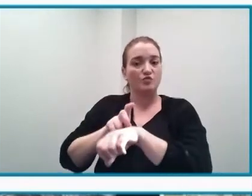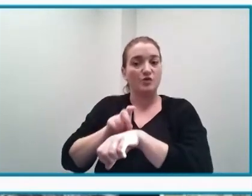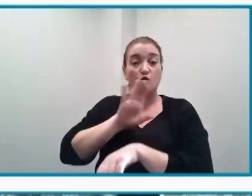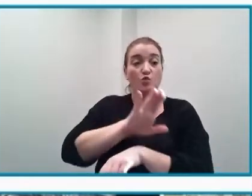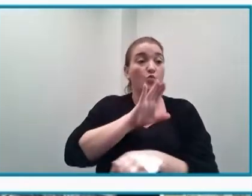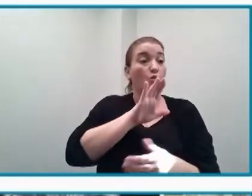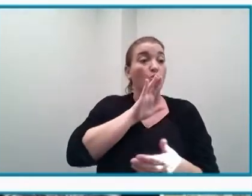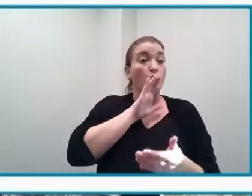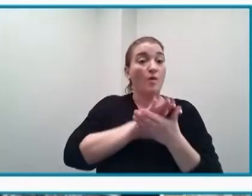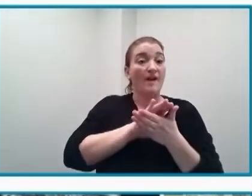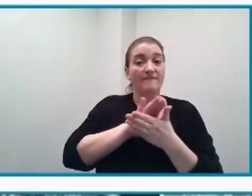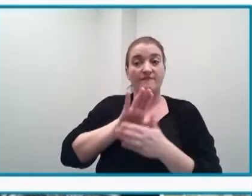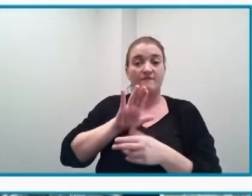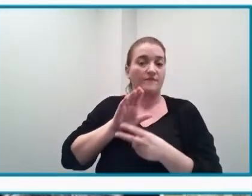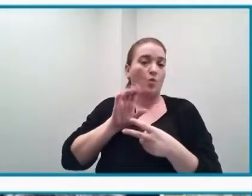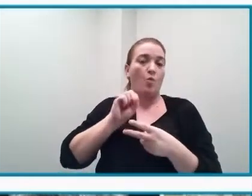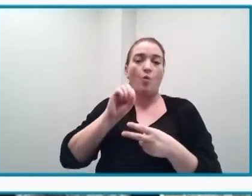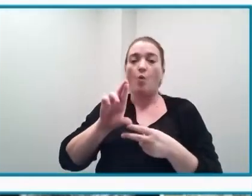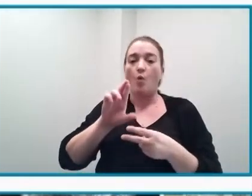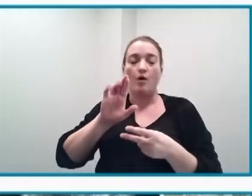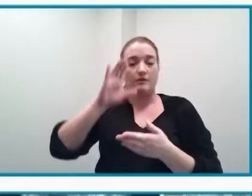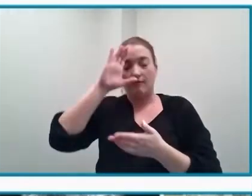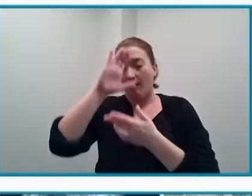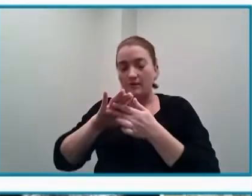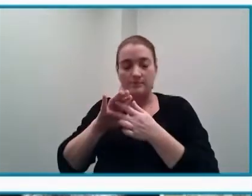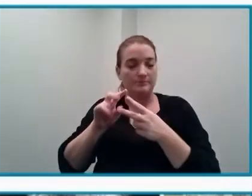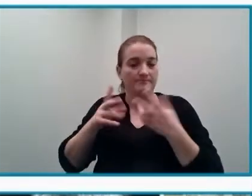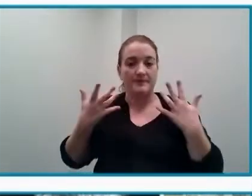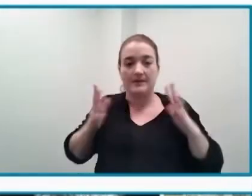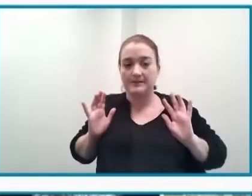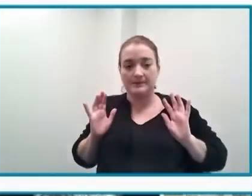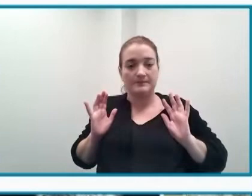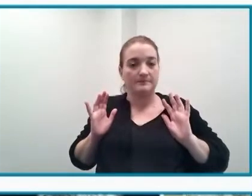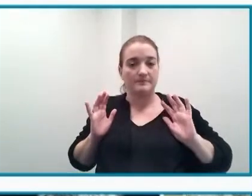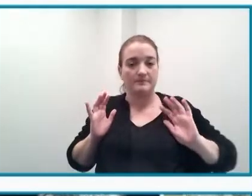So with Texas Folklife, it gives us, you know,